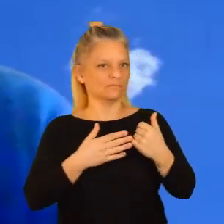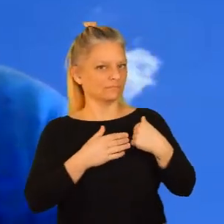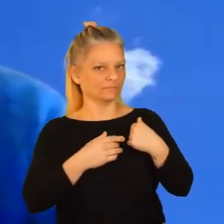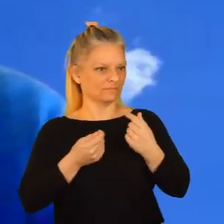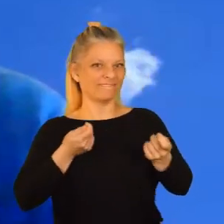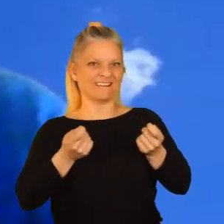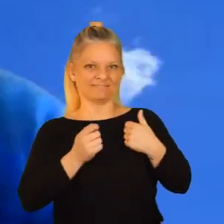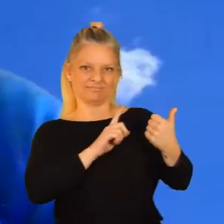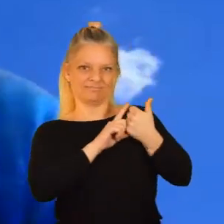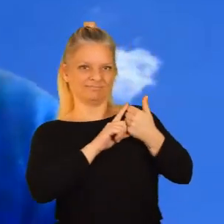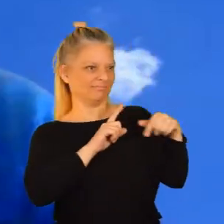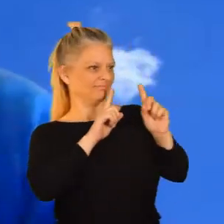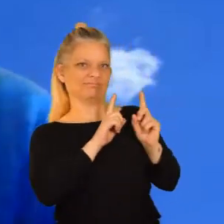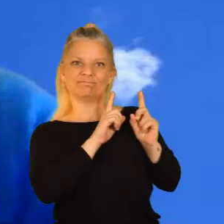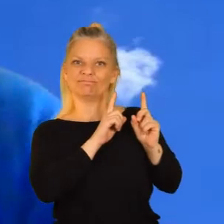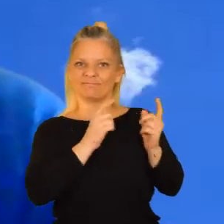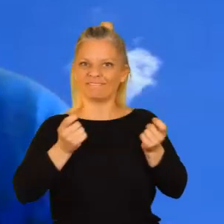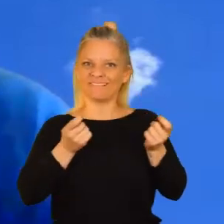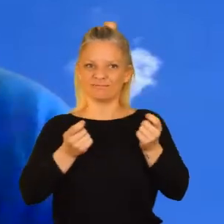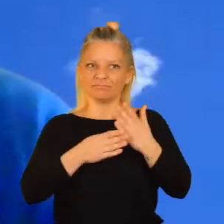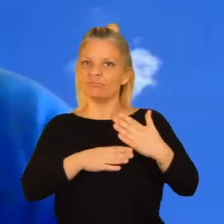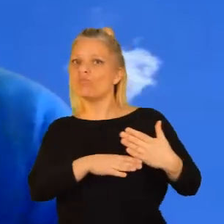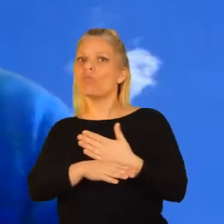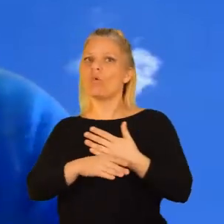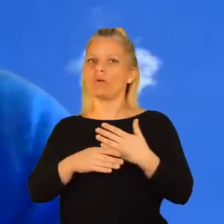also try things and they're not going to be held up to such high standards.